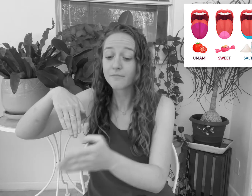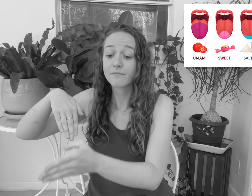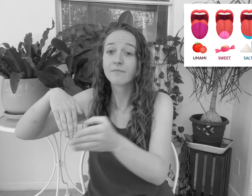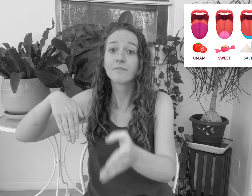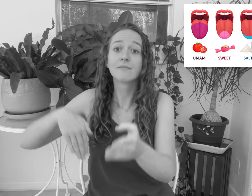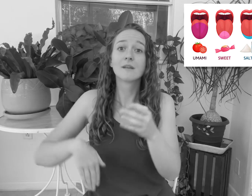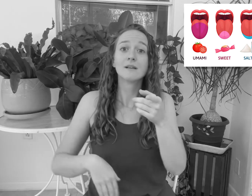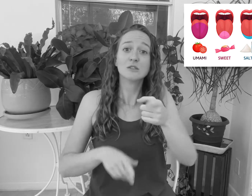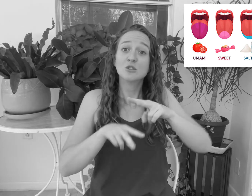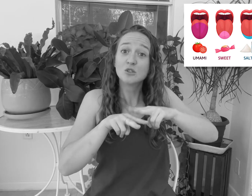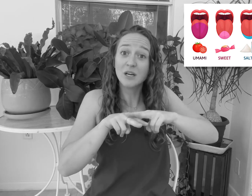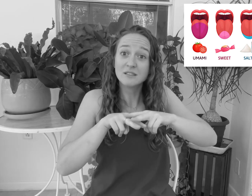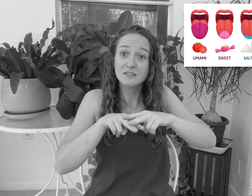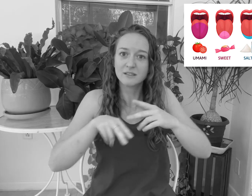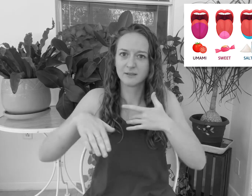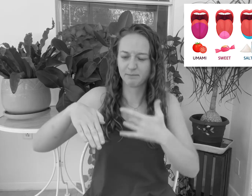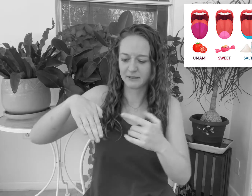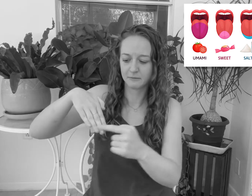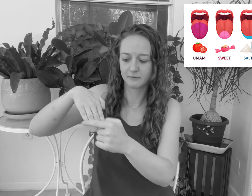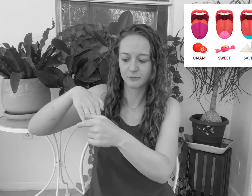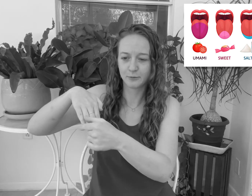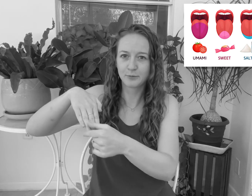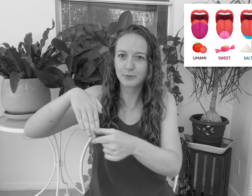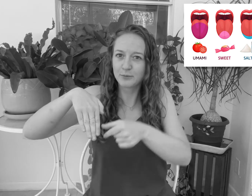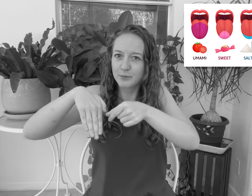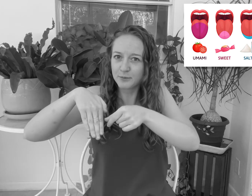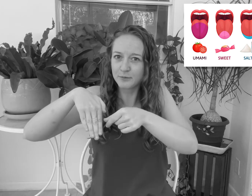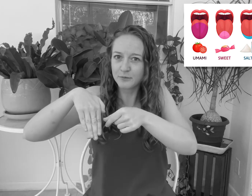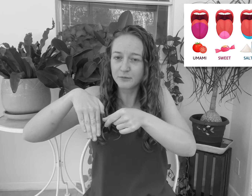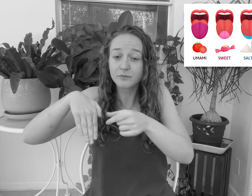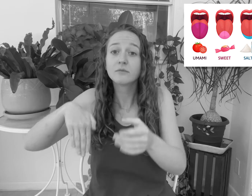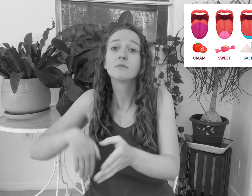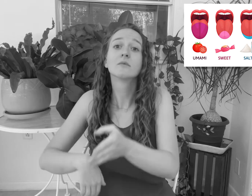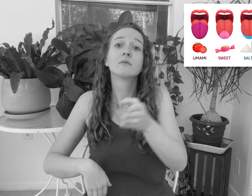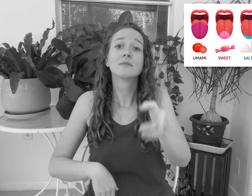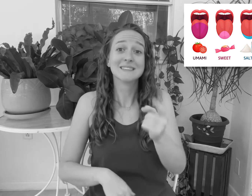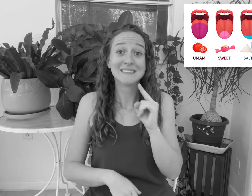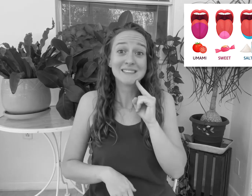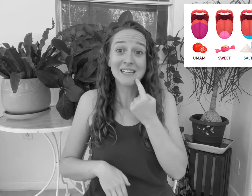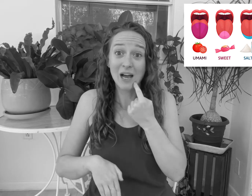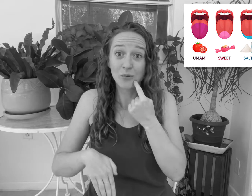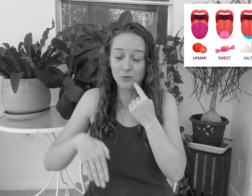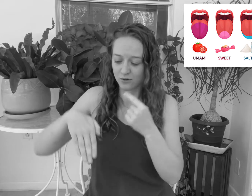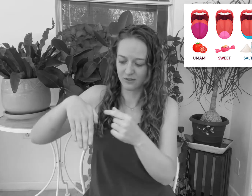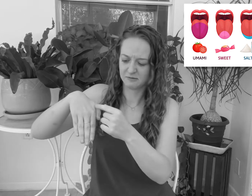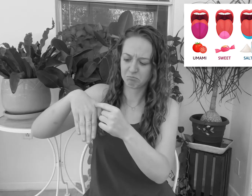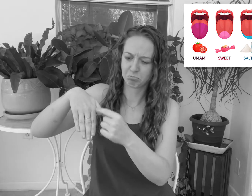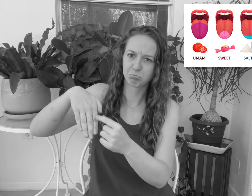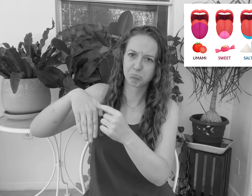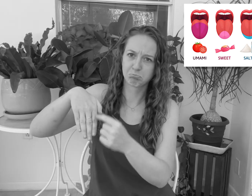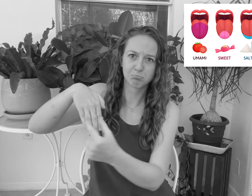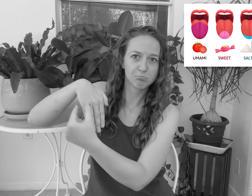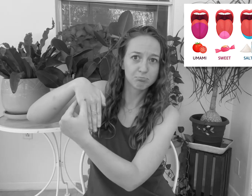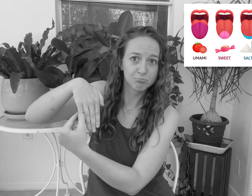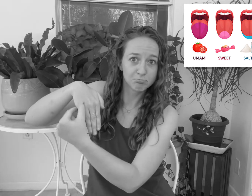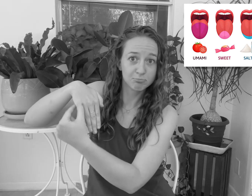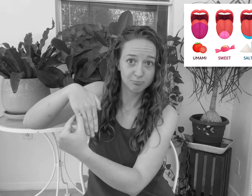with the salt-detecting taste buds beyond them, the sour-tasting receptors along the sides of our tongue,